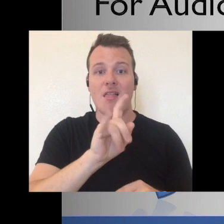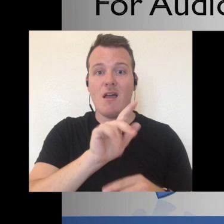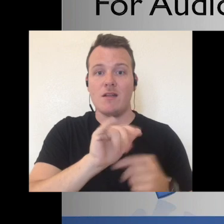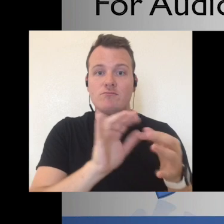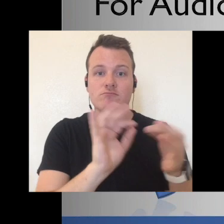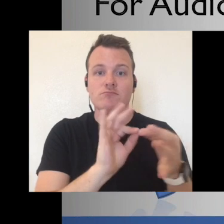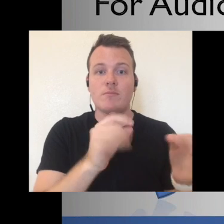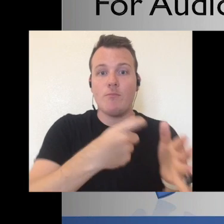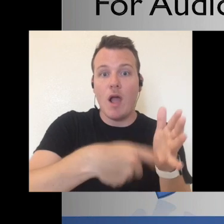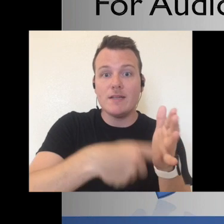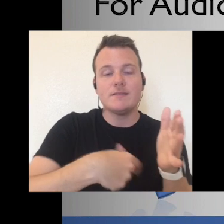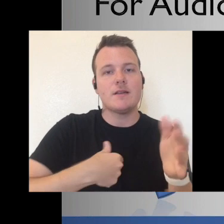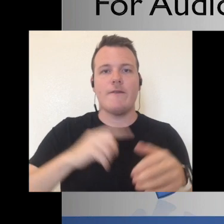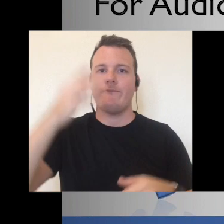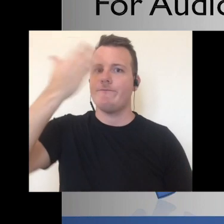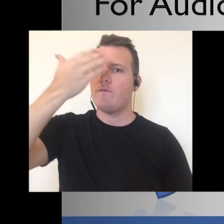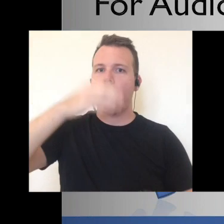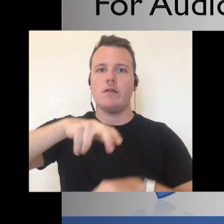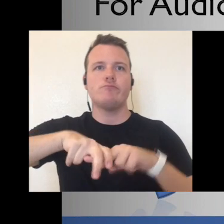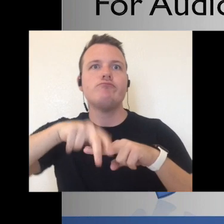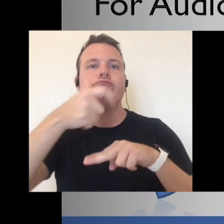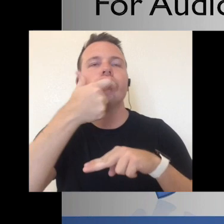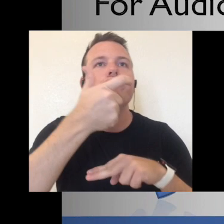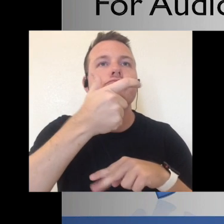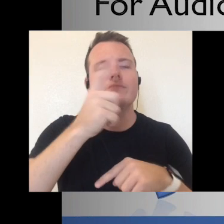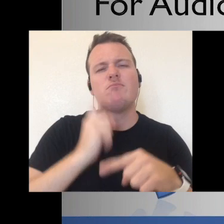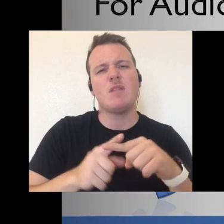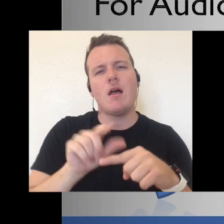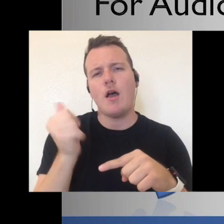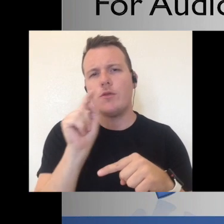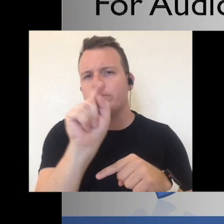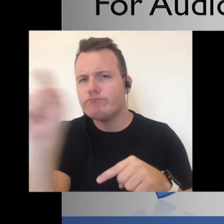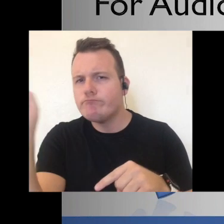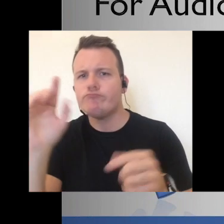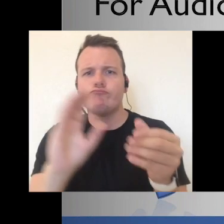front row listening every time, and as well as the others, so thank you very